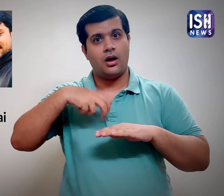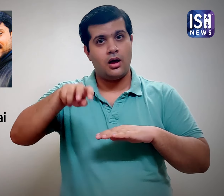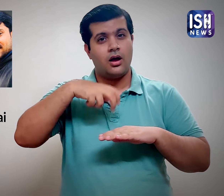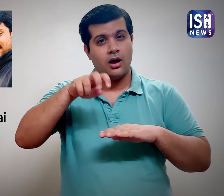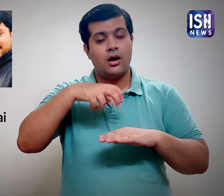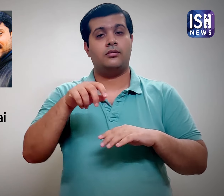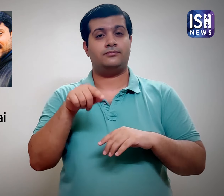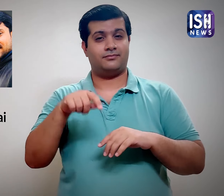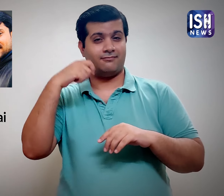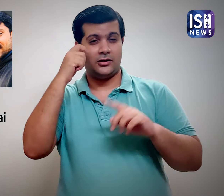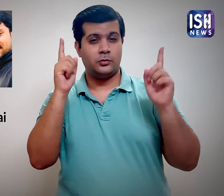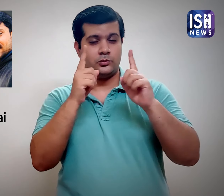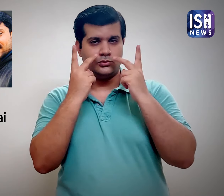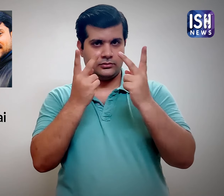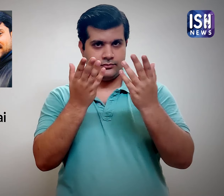But he continued to walk. Here is a video clip.